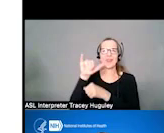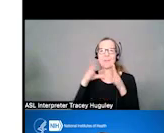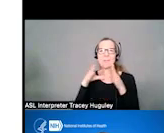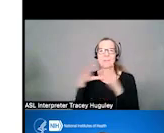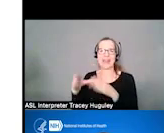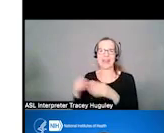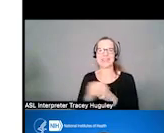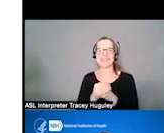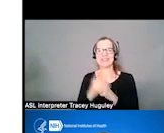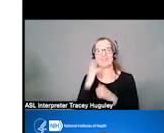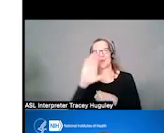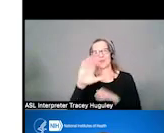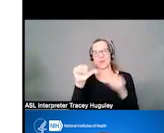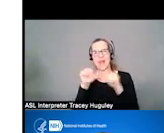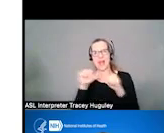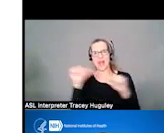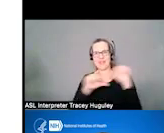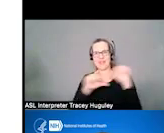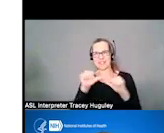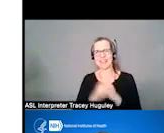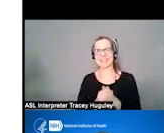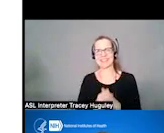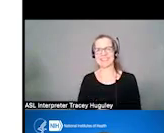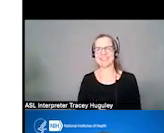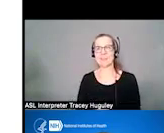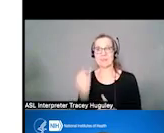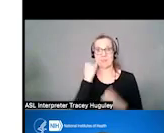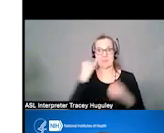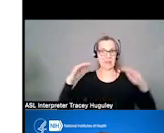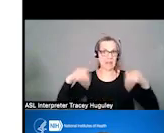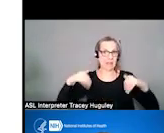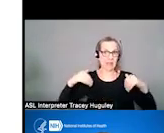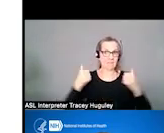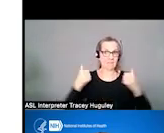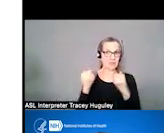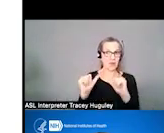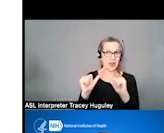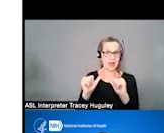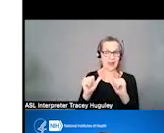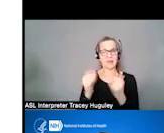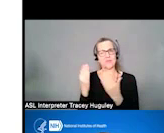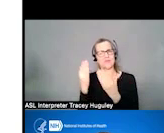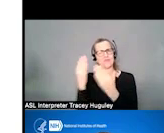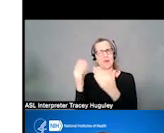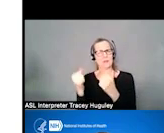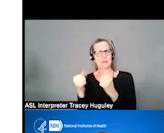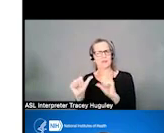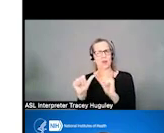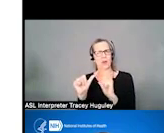for your area of science. If you've not already tried to, then we'd recommend trying to draft a Data Management